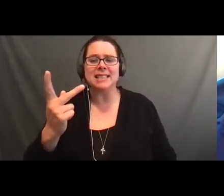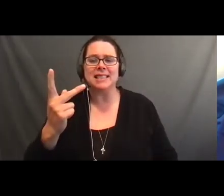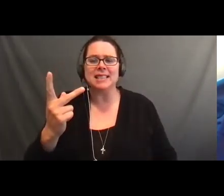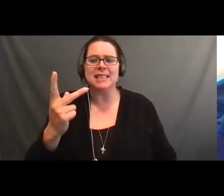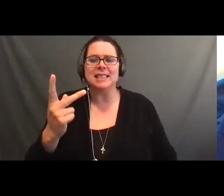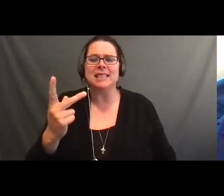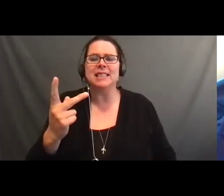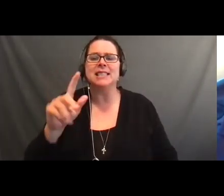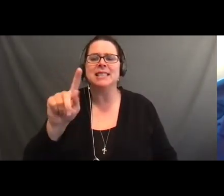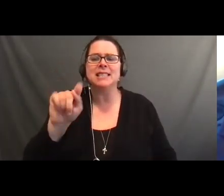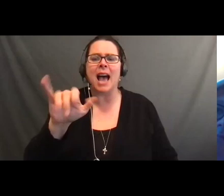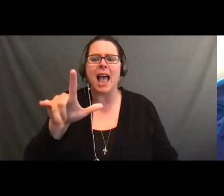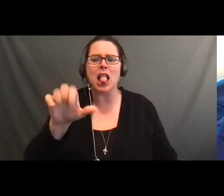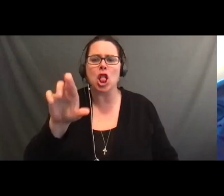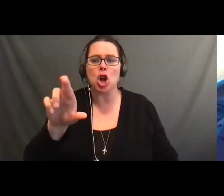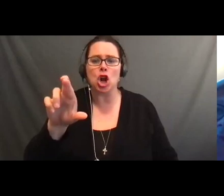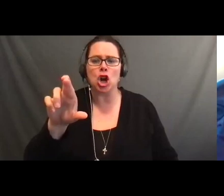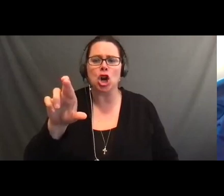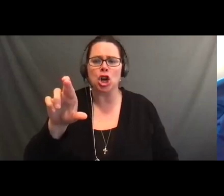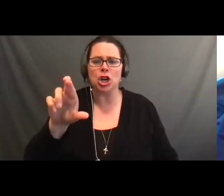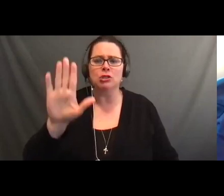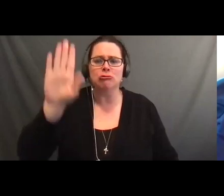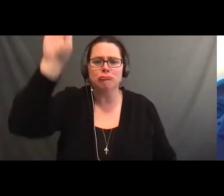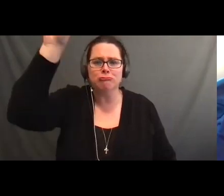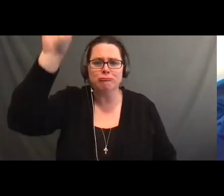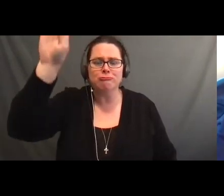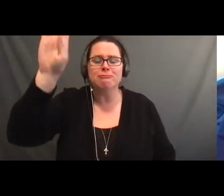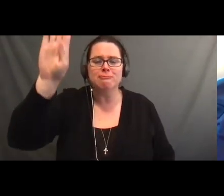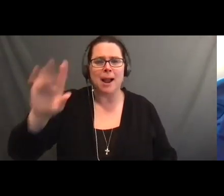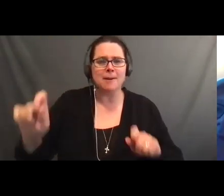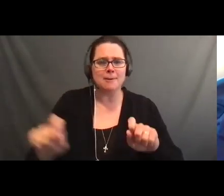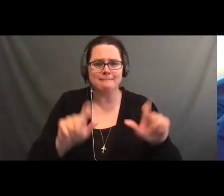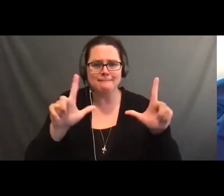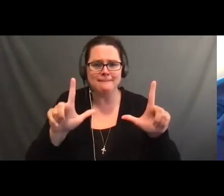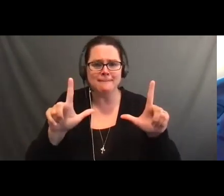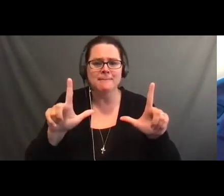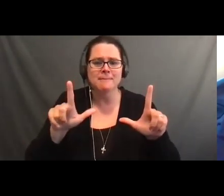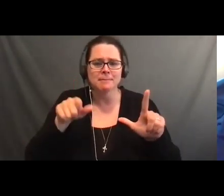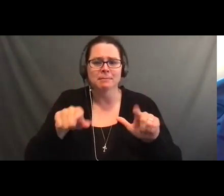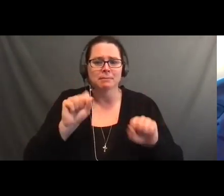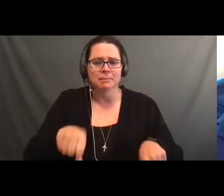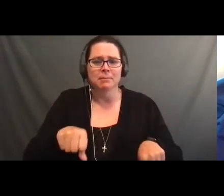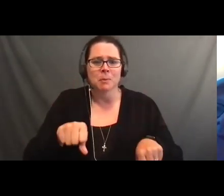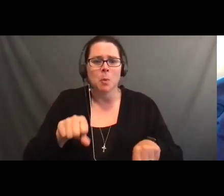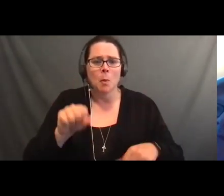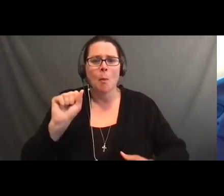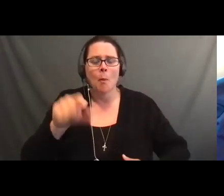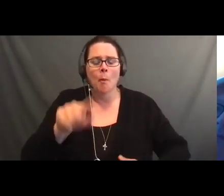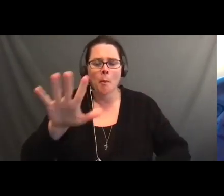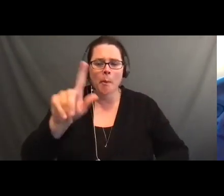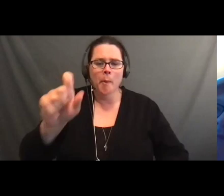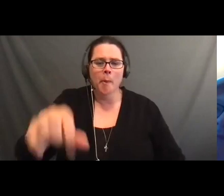hand so I'm actually going to bring him on screen so that he can ask you his question.